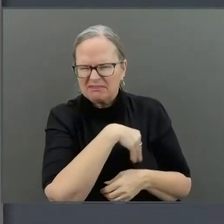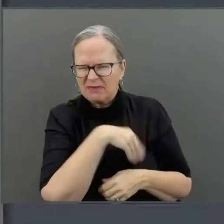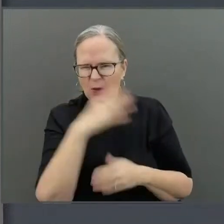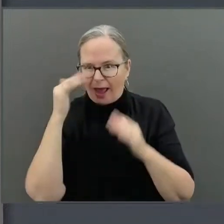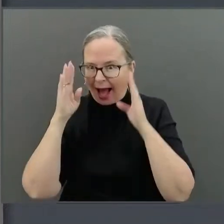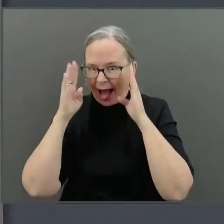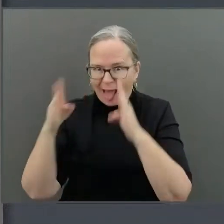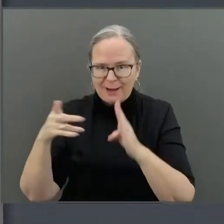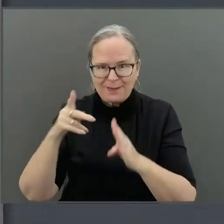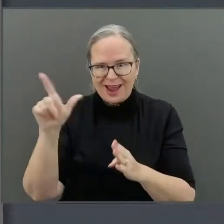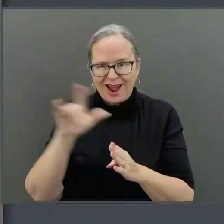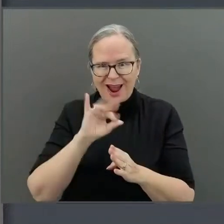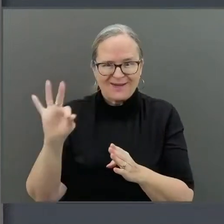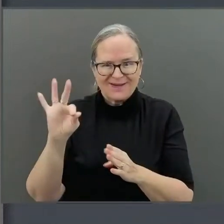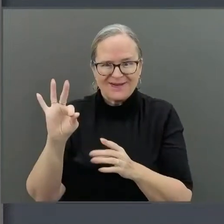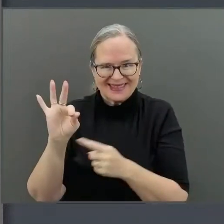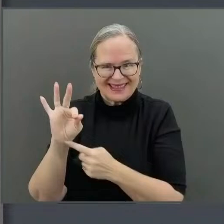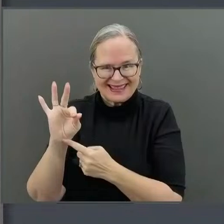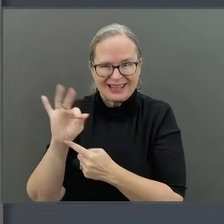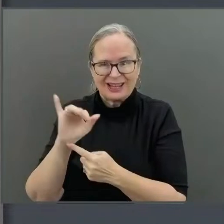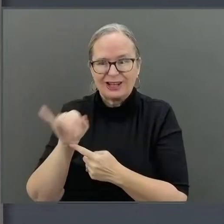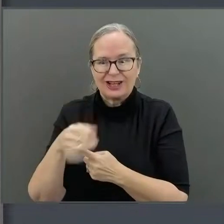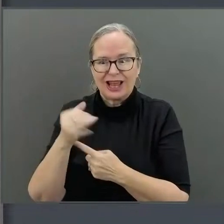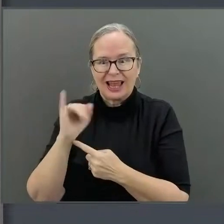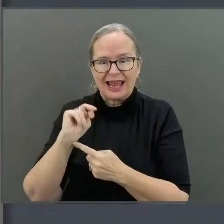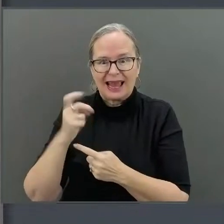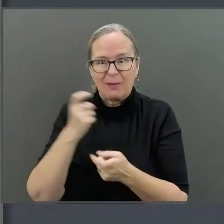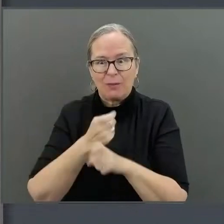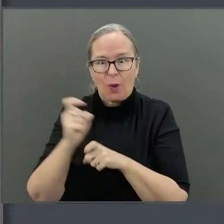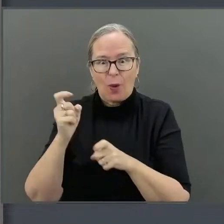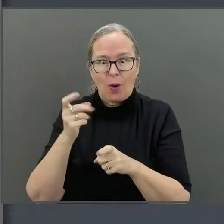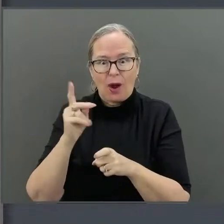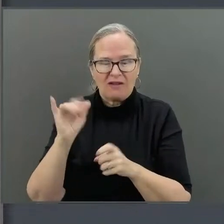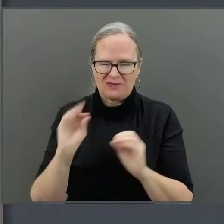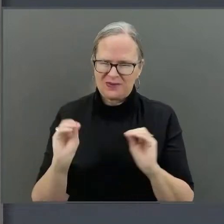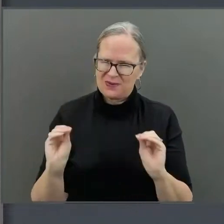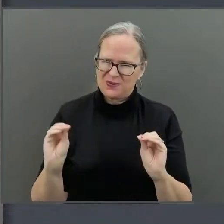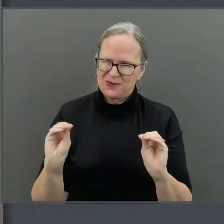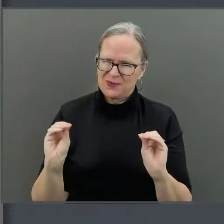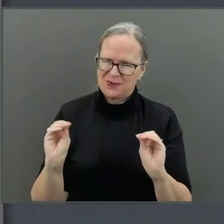that you'd be able to do things like water your flowers and your Gardens there is one person who